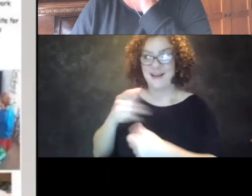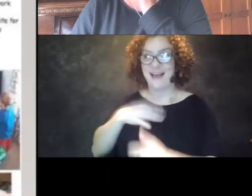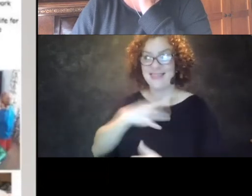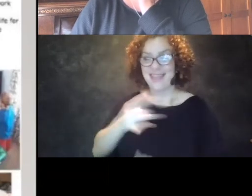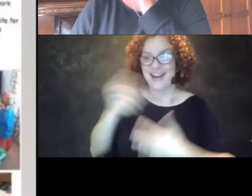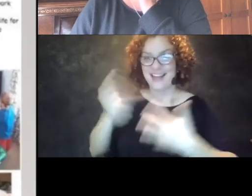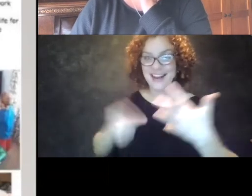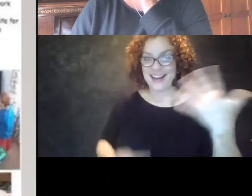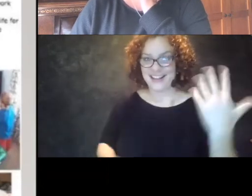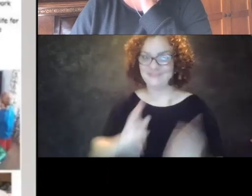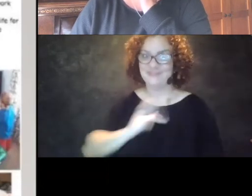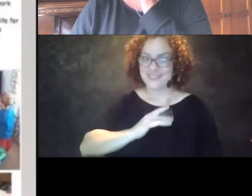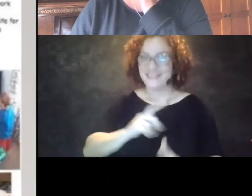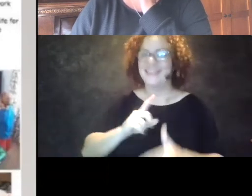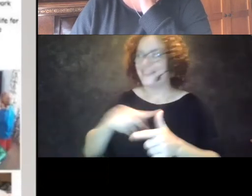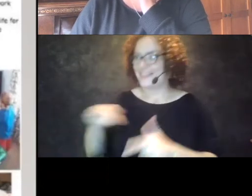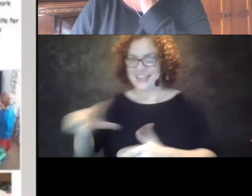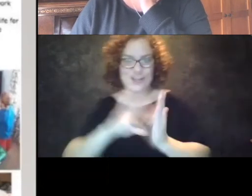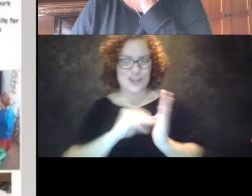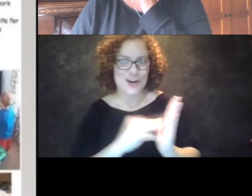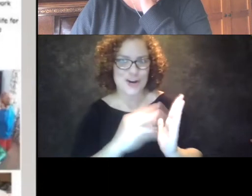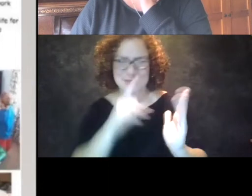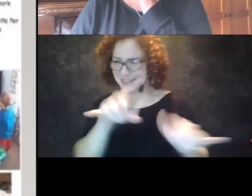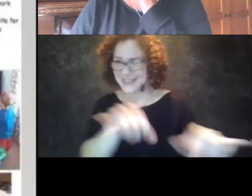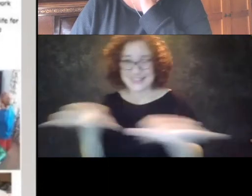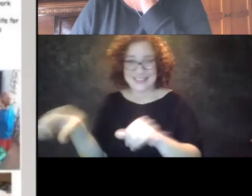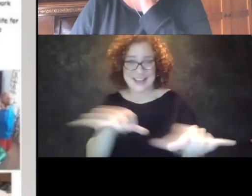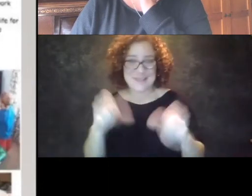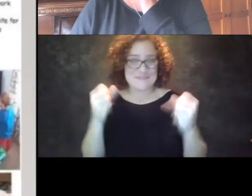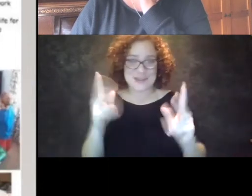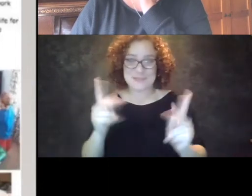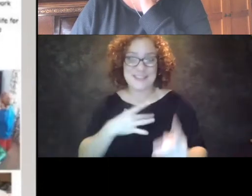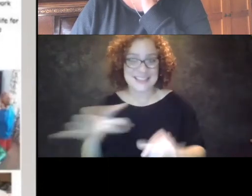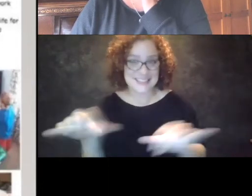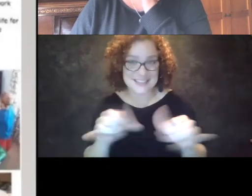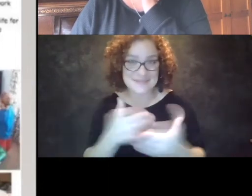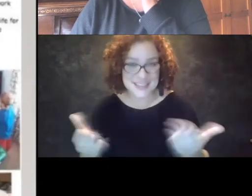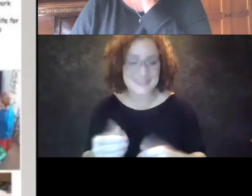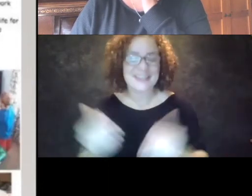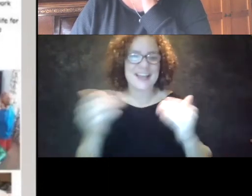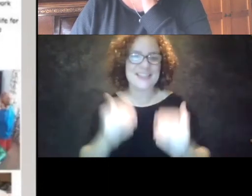vision for their child. So that's important stuff for people to know. So there's that